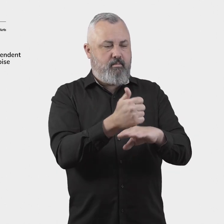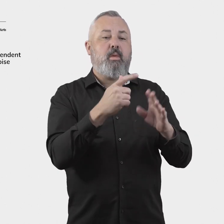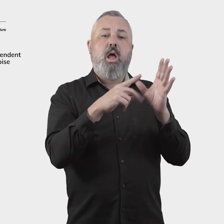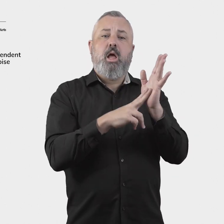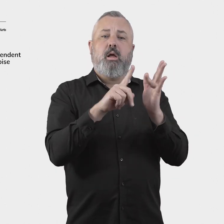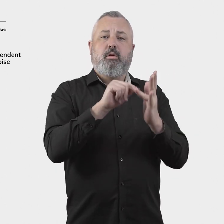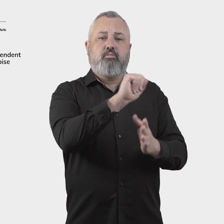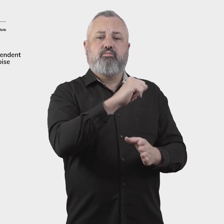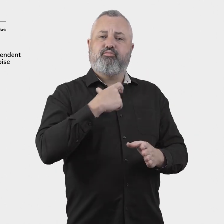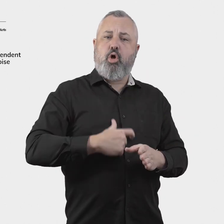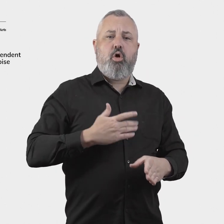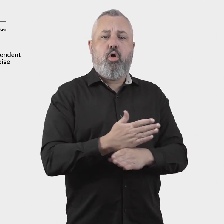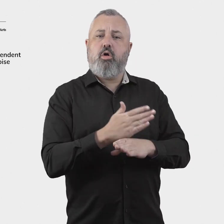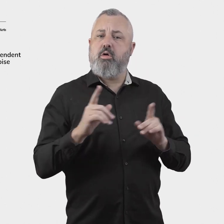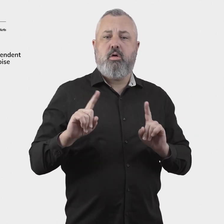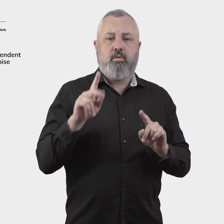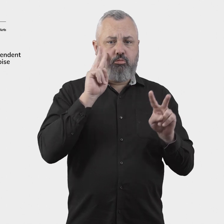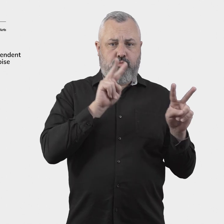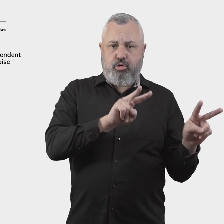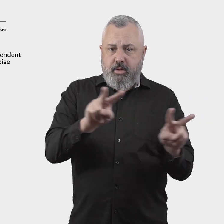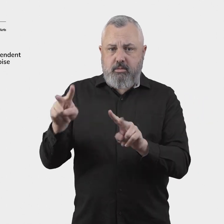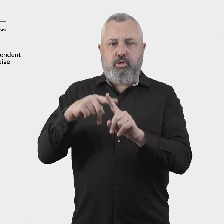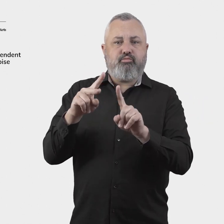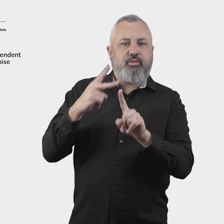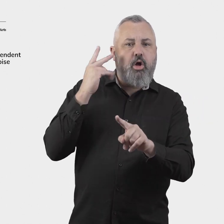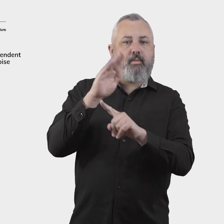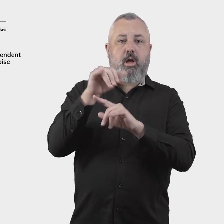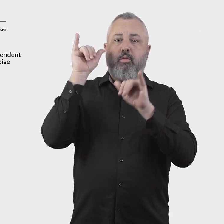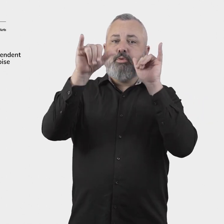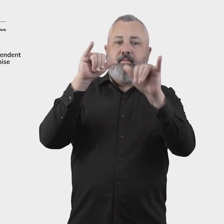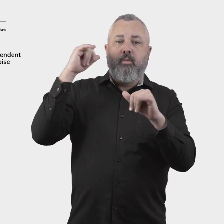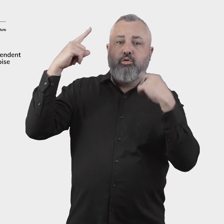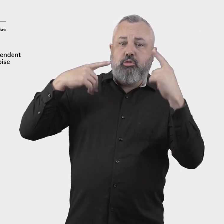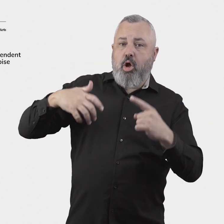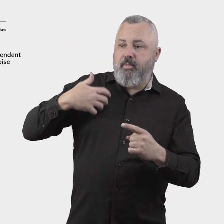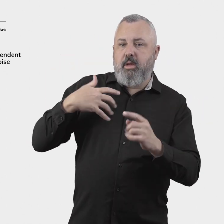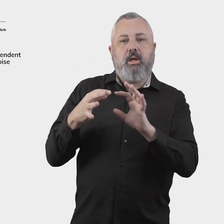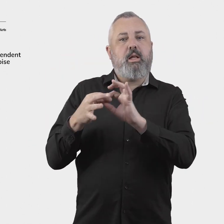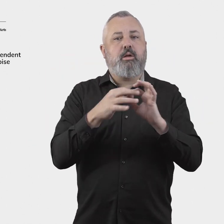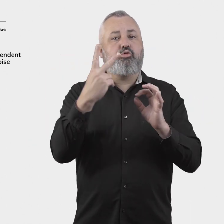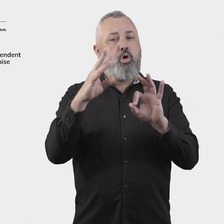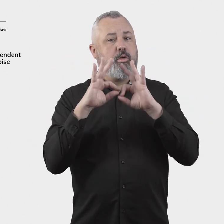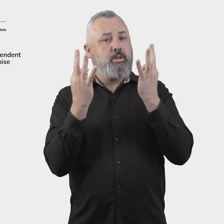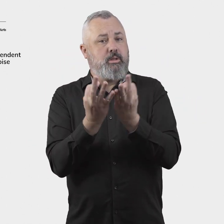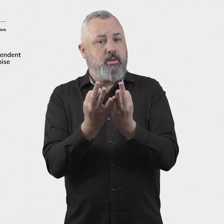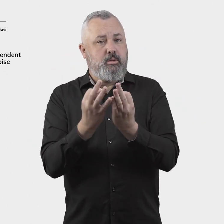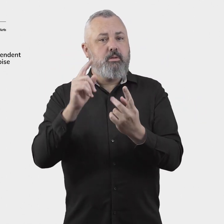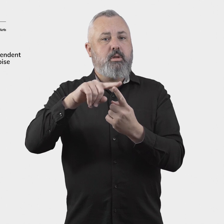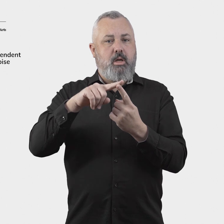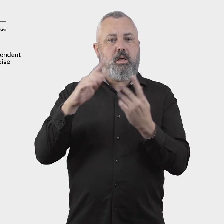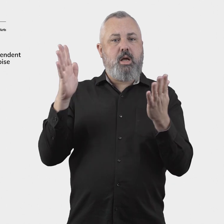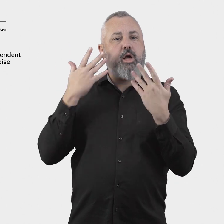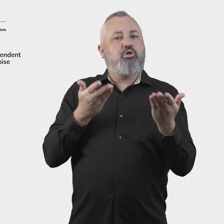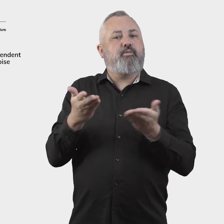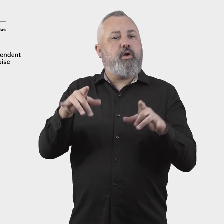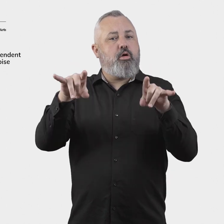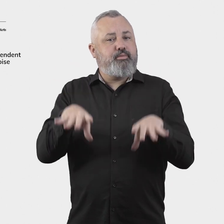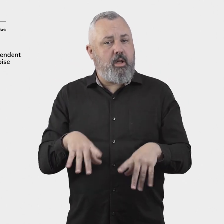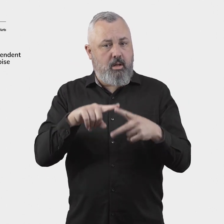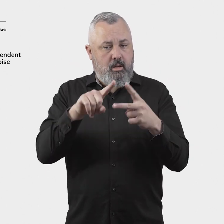The ANO conducts administrative reviews of how Australia’s air navigation service providers – Airservices Australia